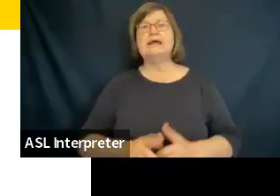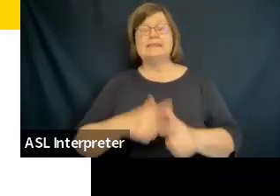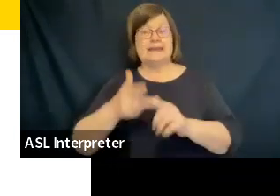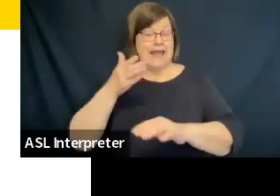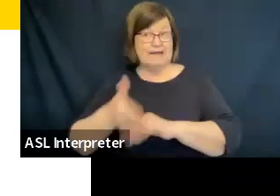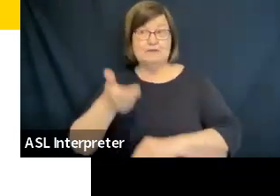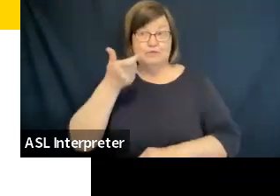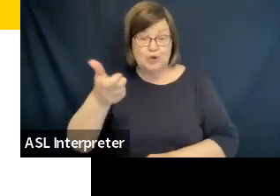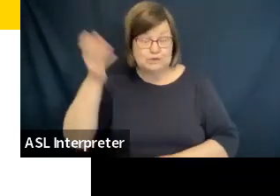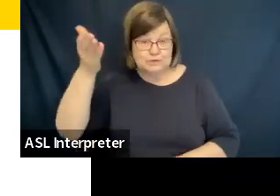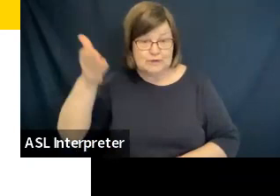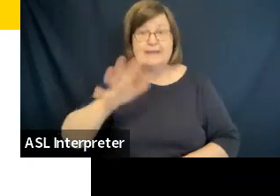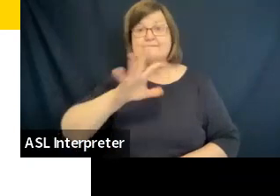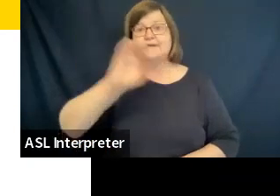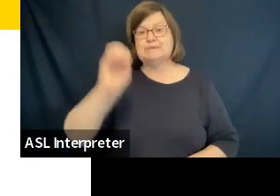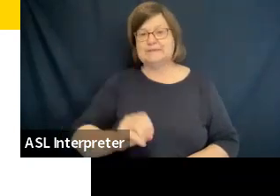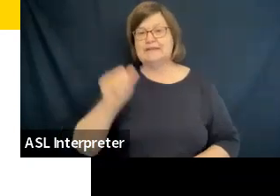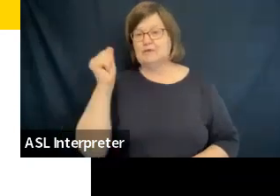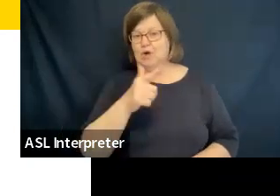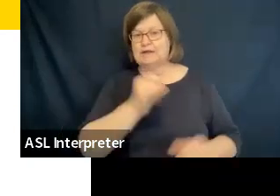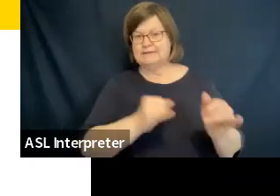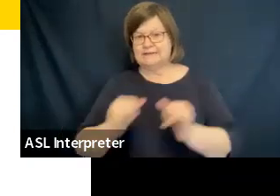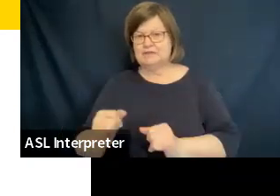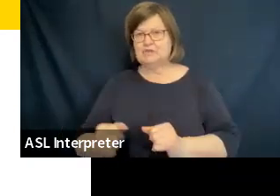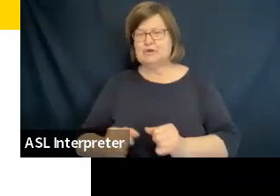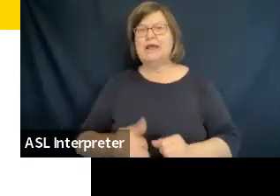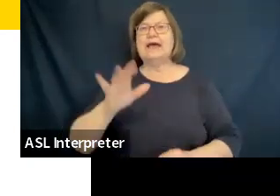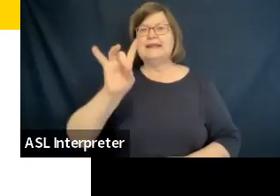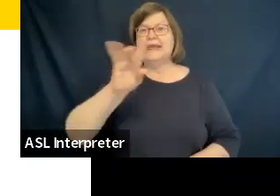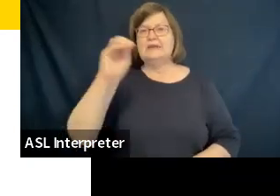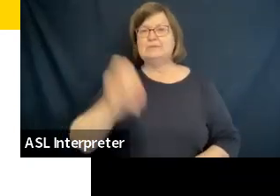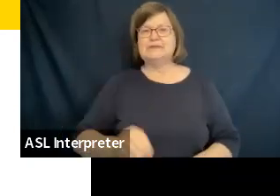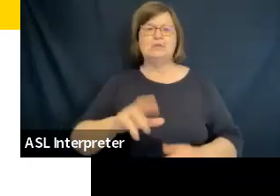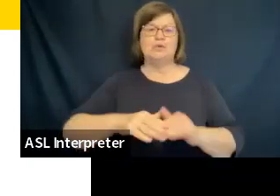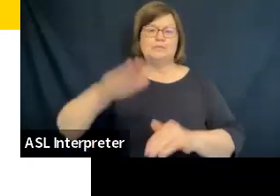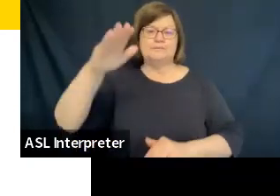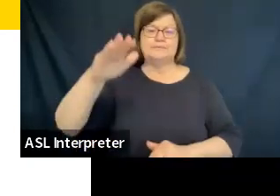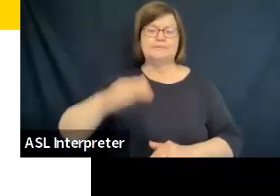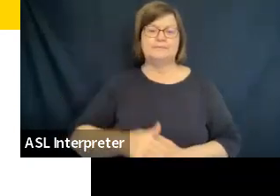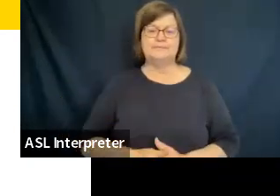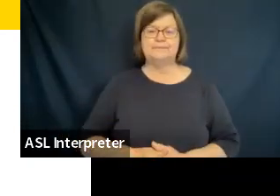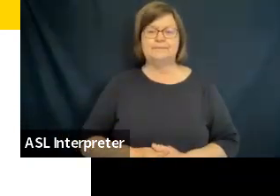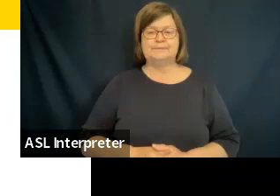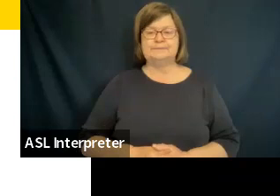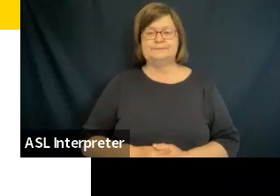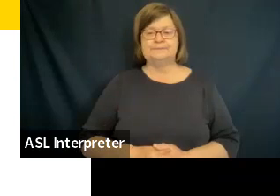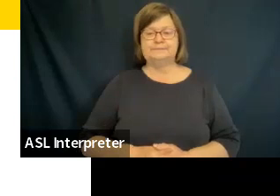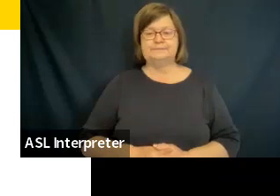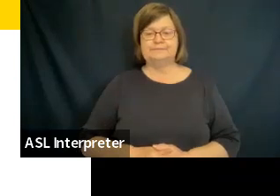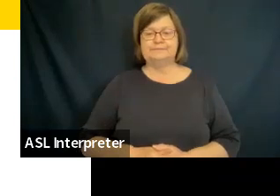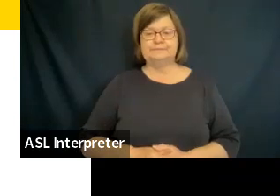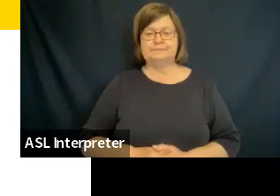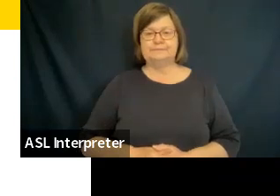presentation, nearly 50% of all individuals scored 80% or higher. Next slide, please.